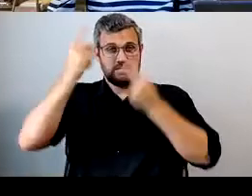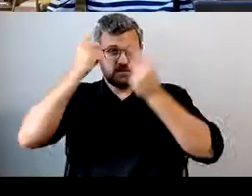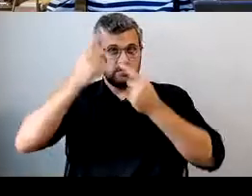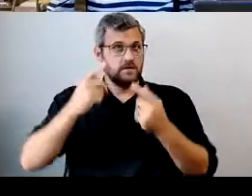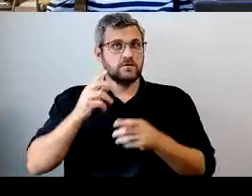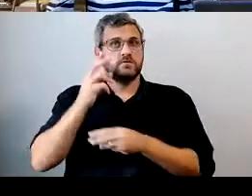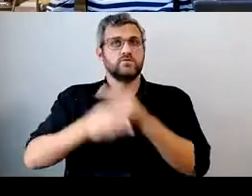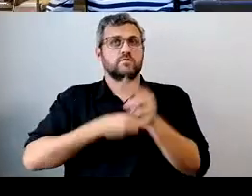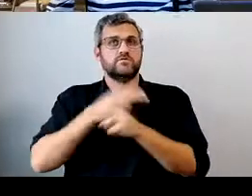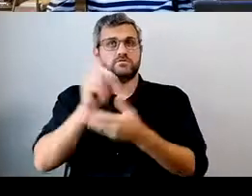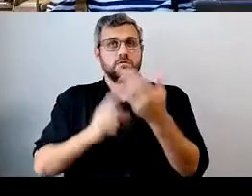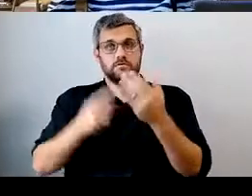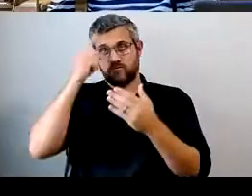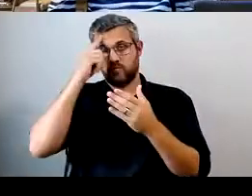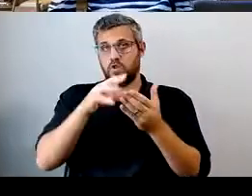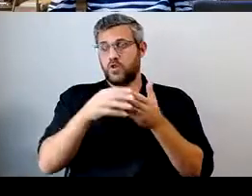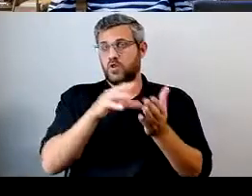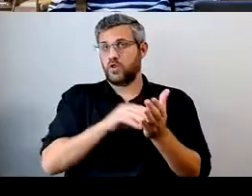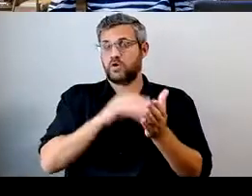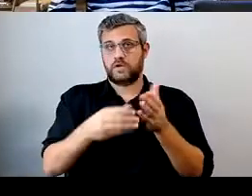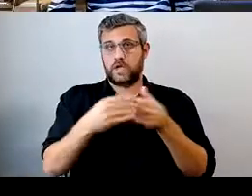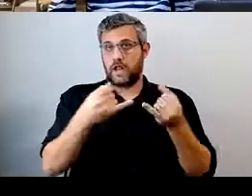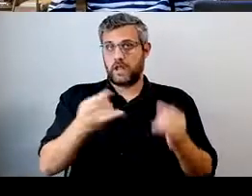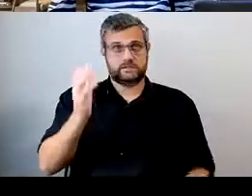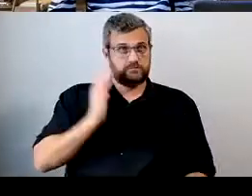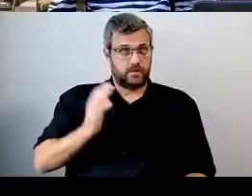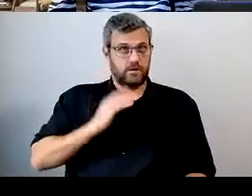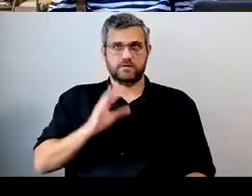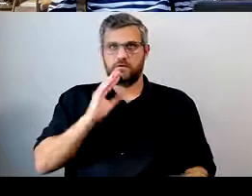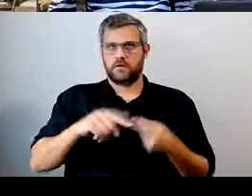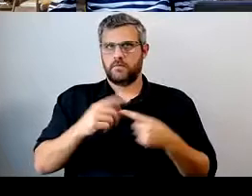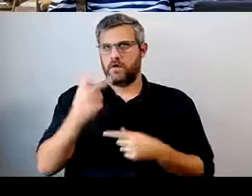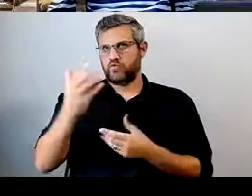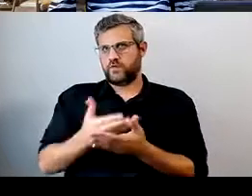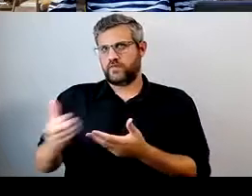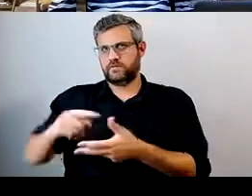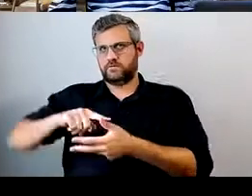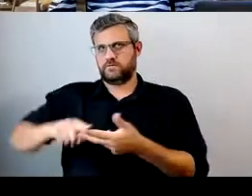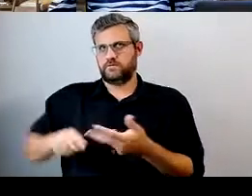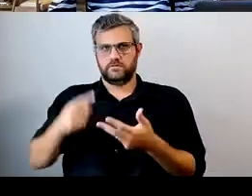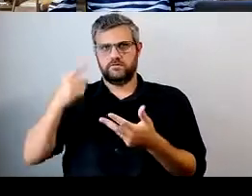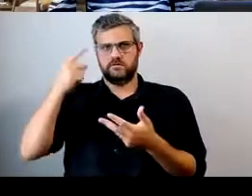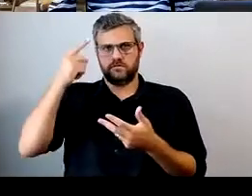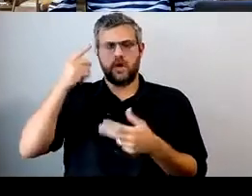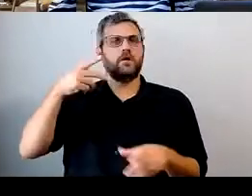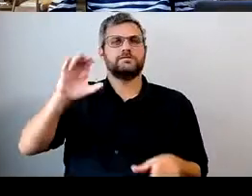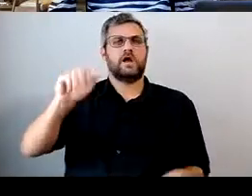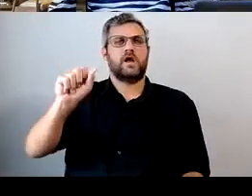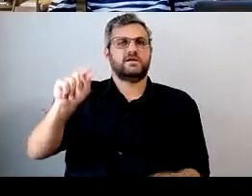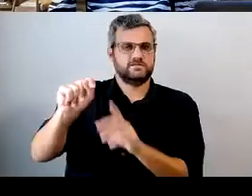for learning guidelines from CAST, talk about three things for providing multiple means of action expression,